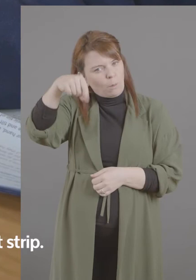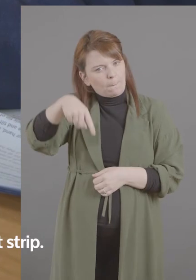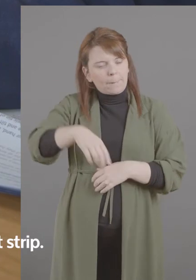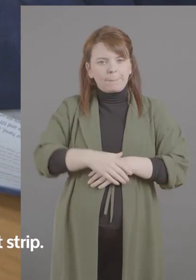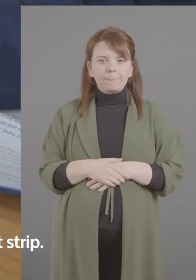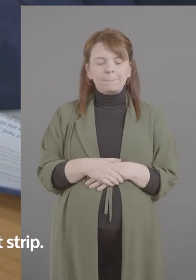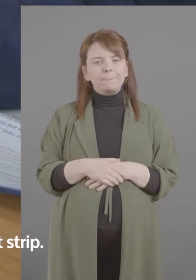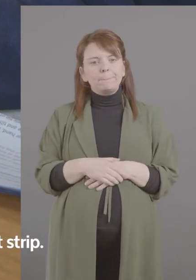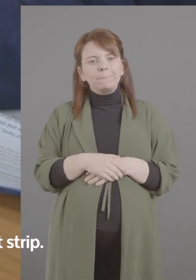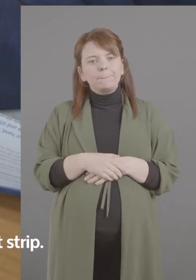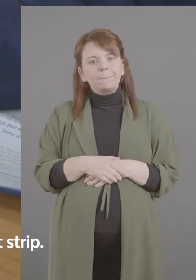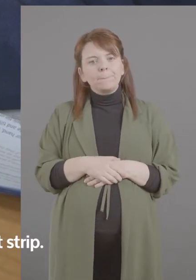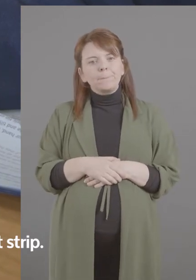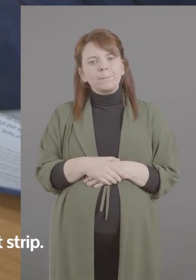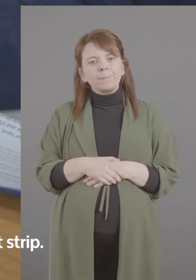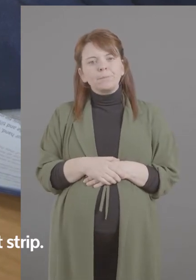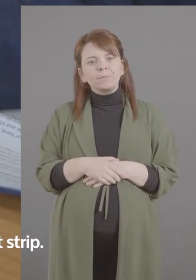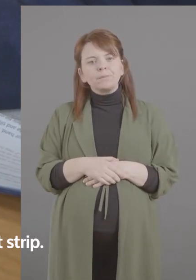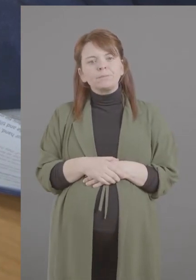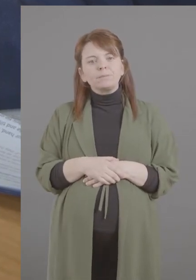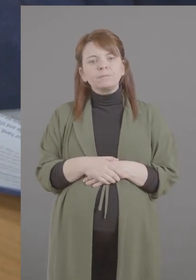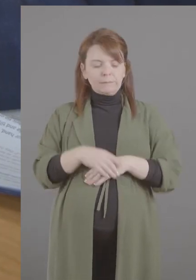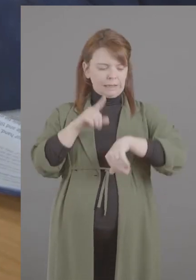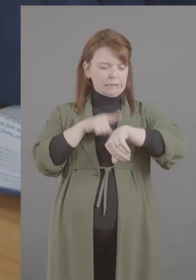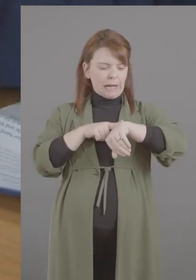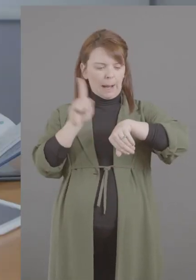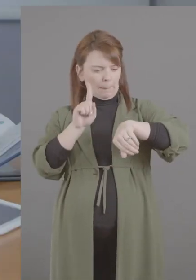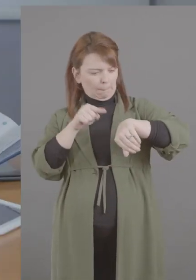the test strip. The specimen well is marked on the test strip by an 'S'.